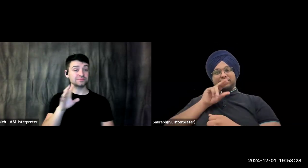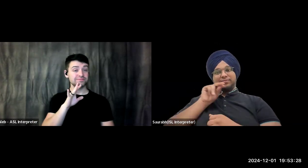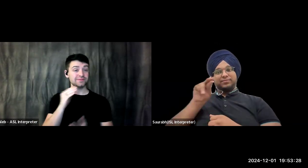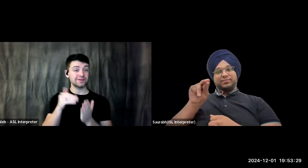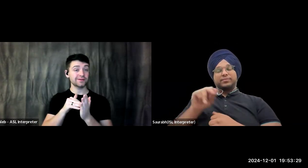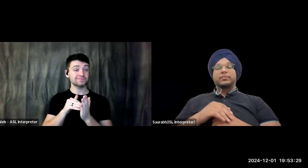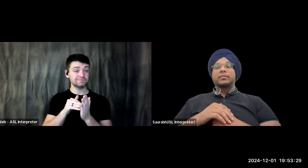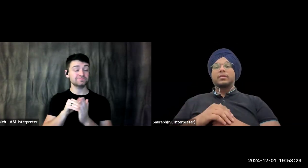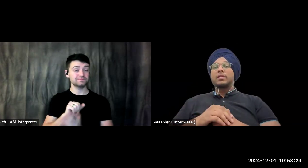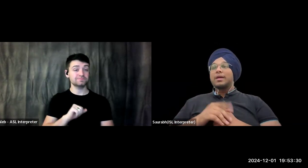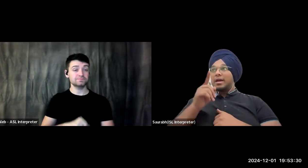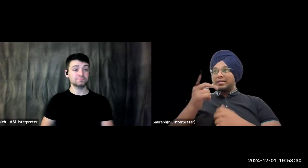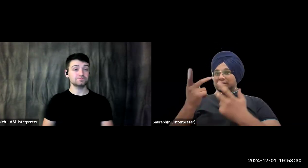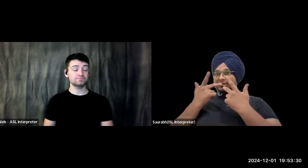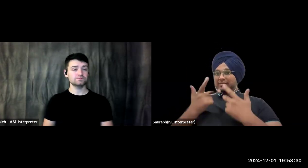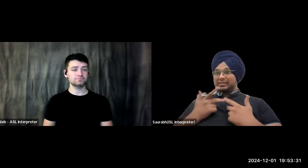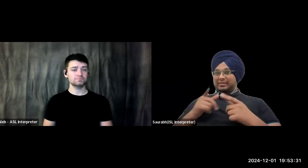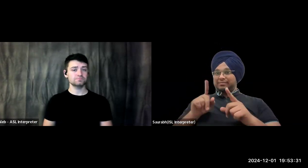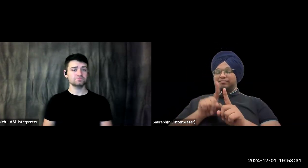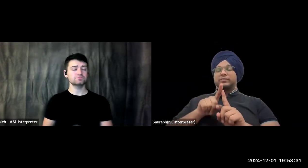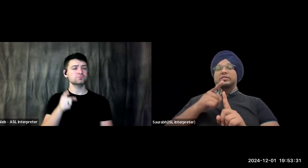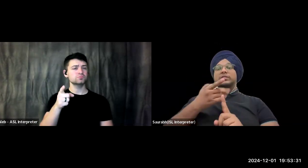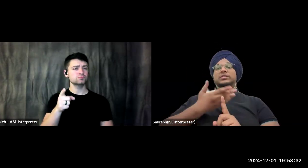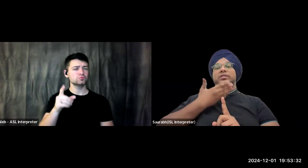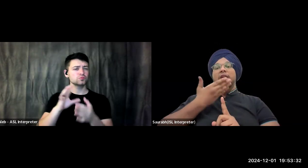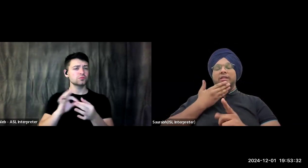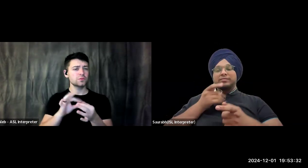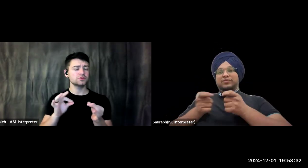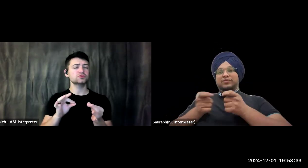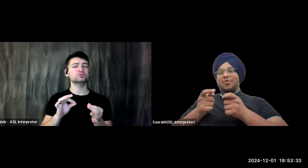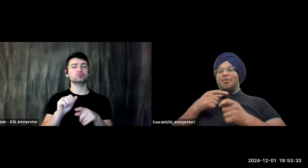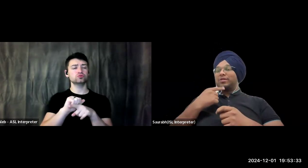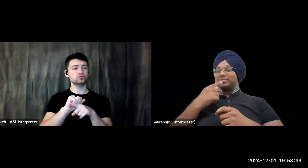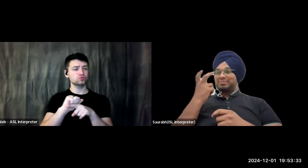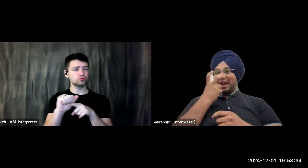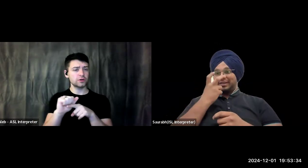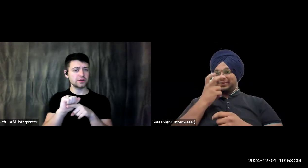But you mentioned that the training is handled by visually impaired people.